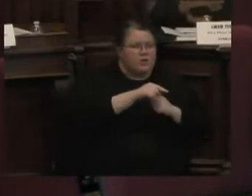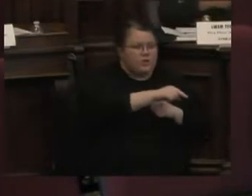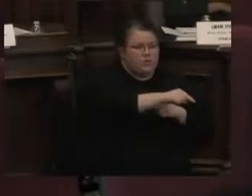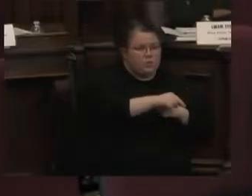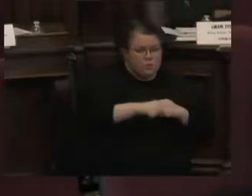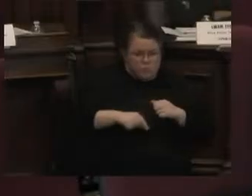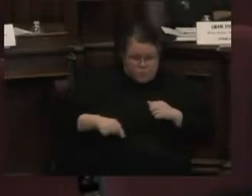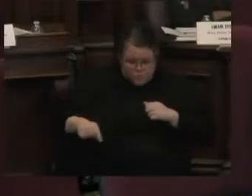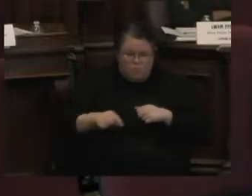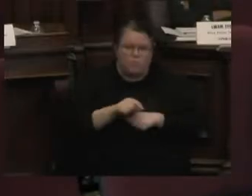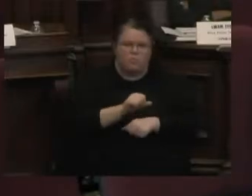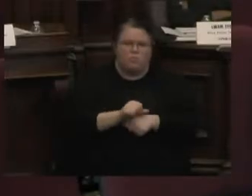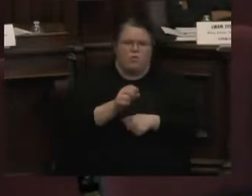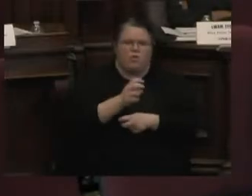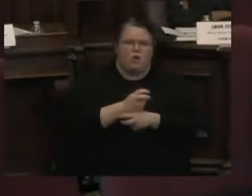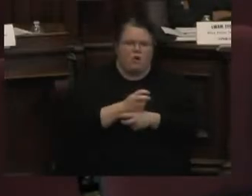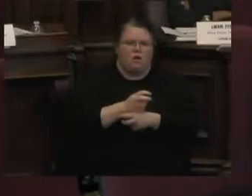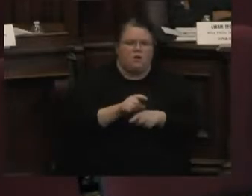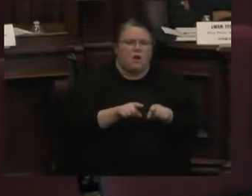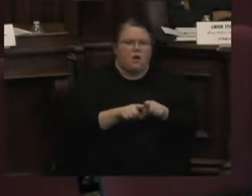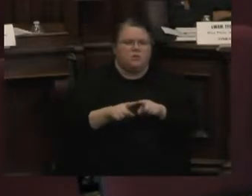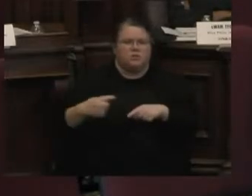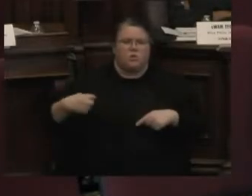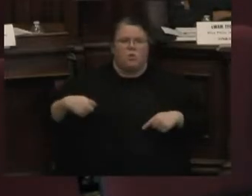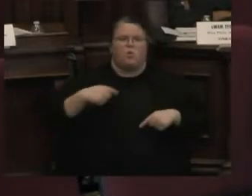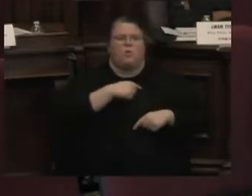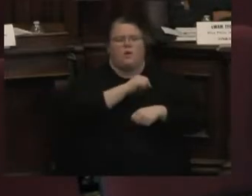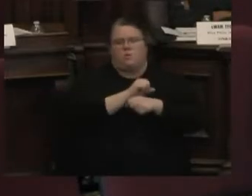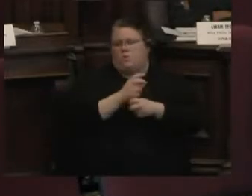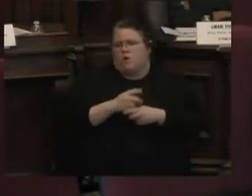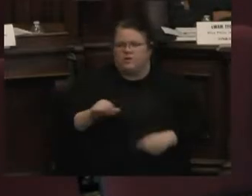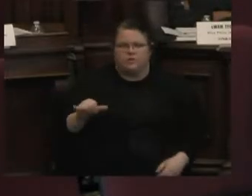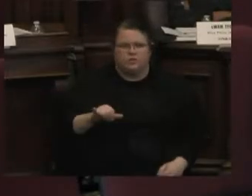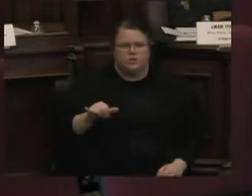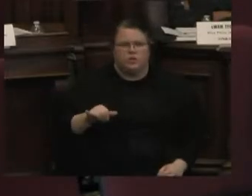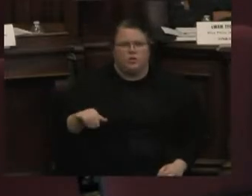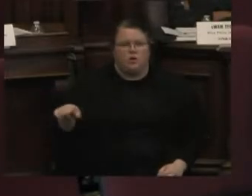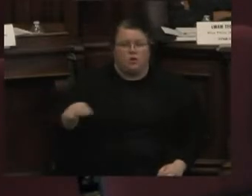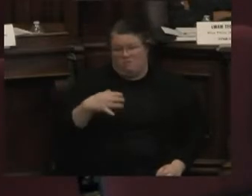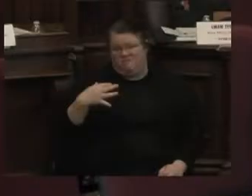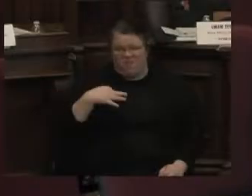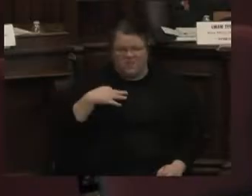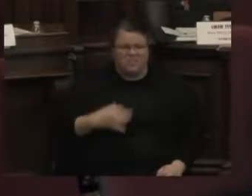you guys. I want to point out